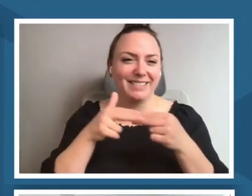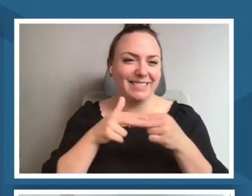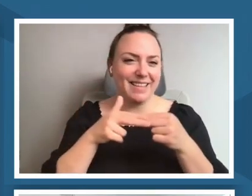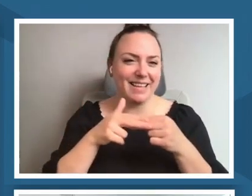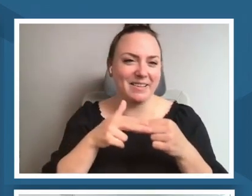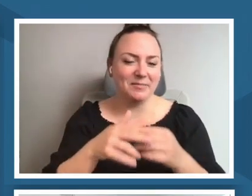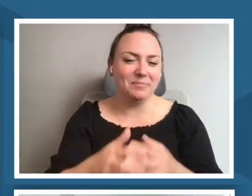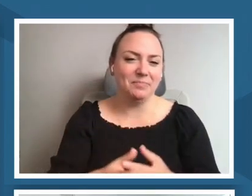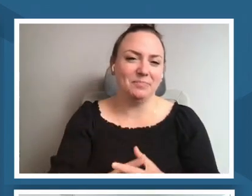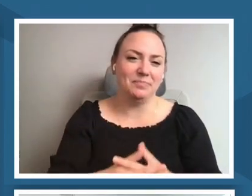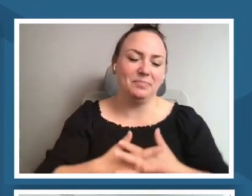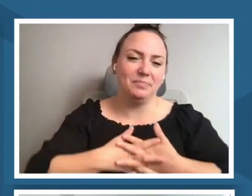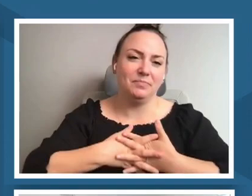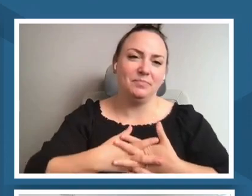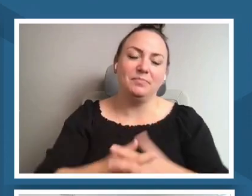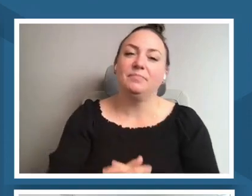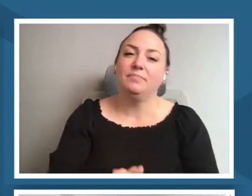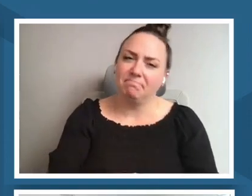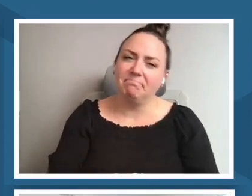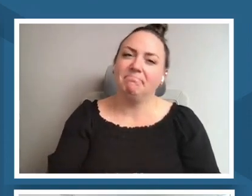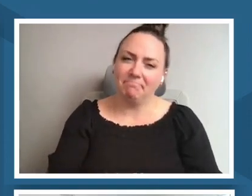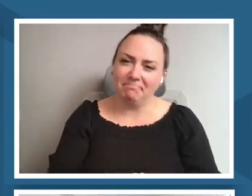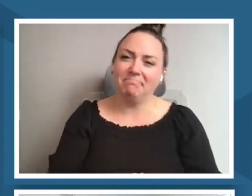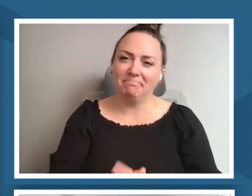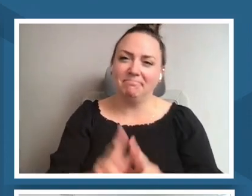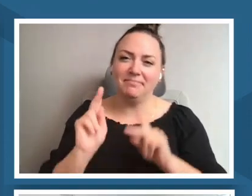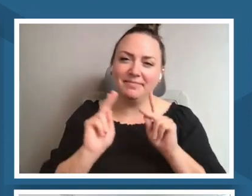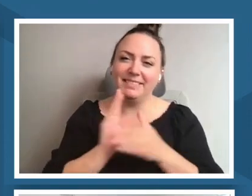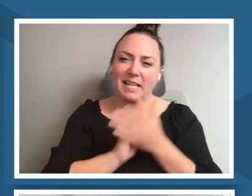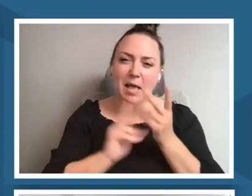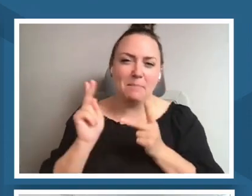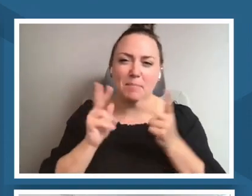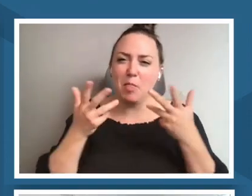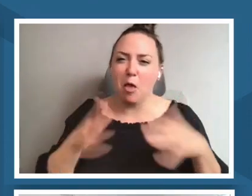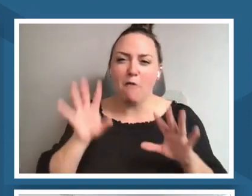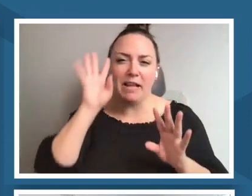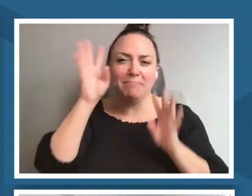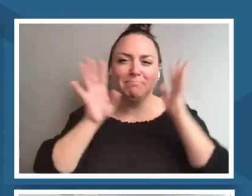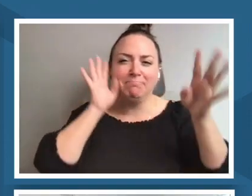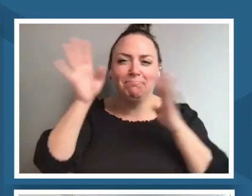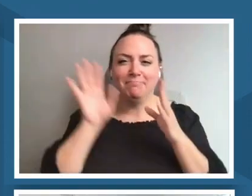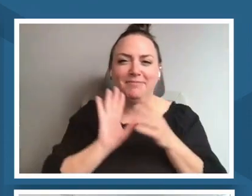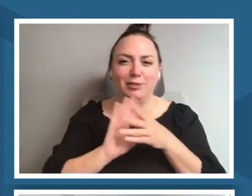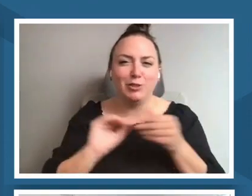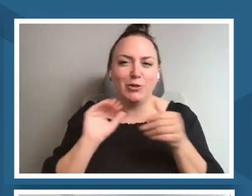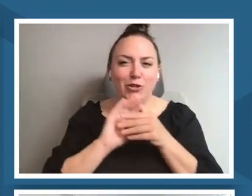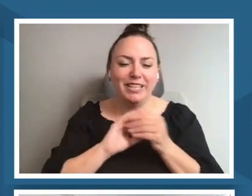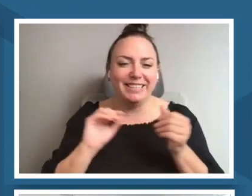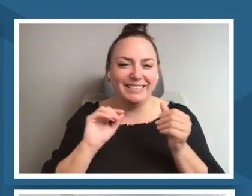again some people were thinking of stories already